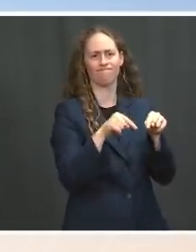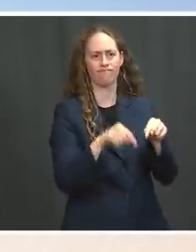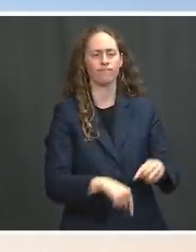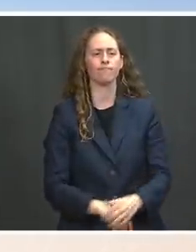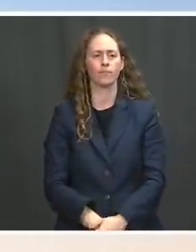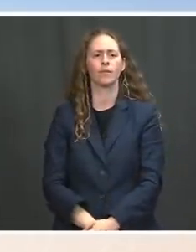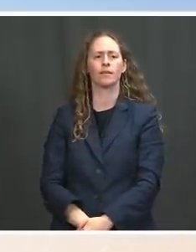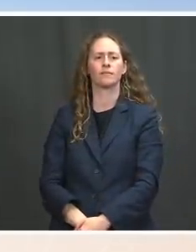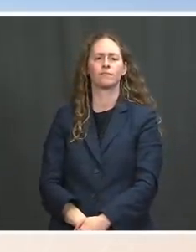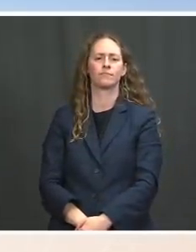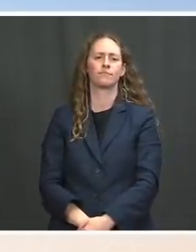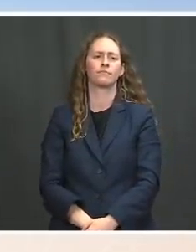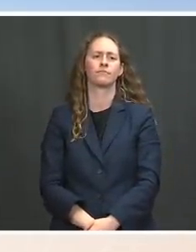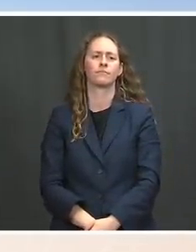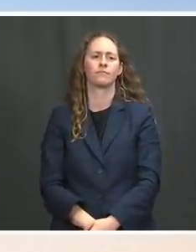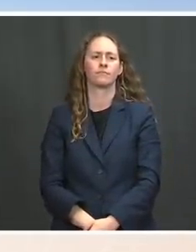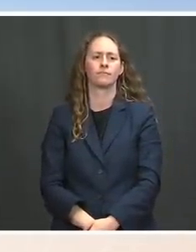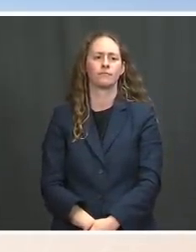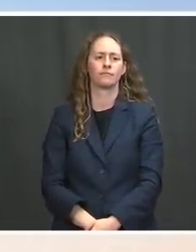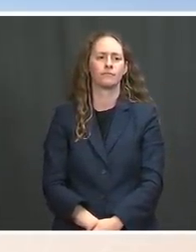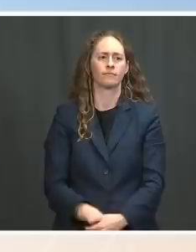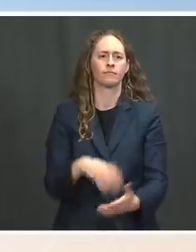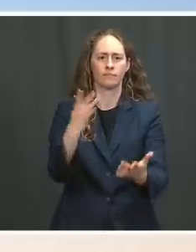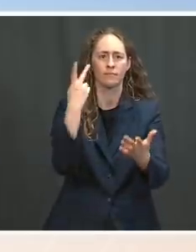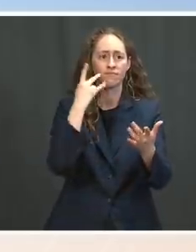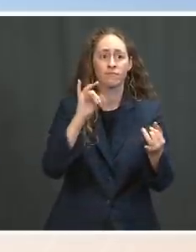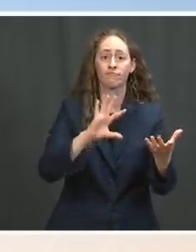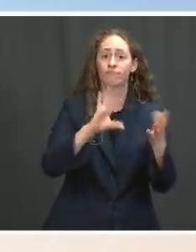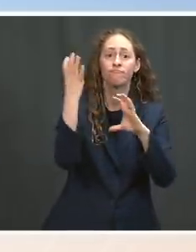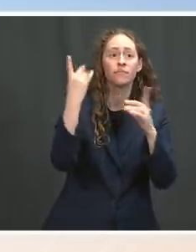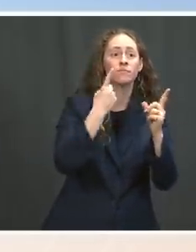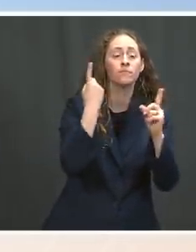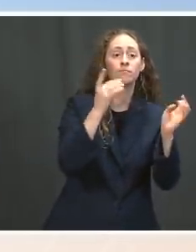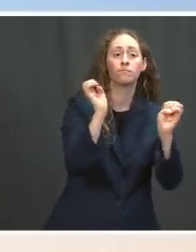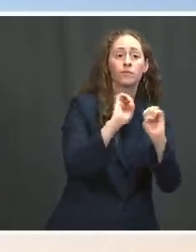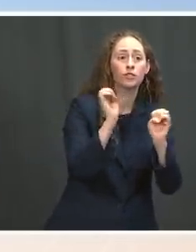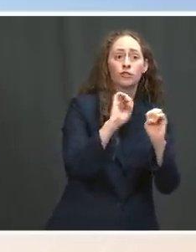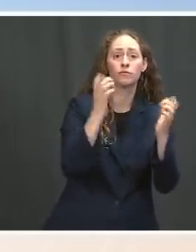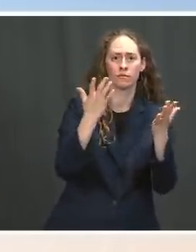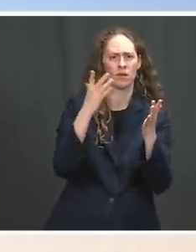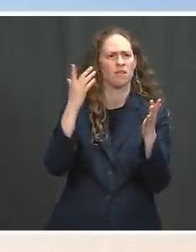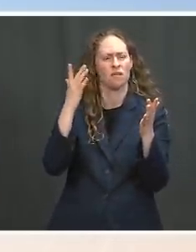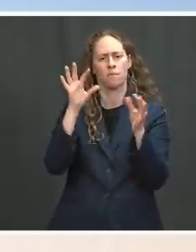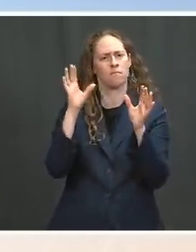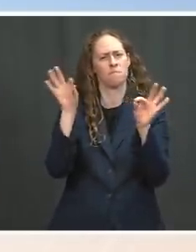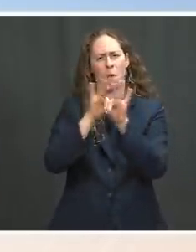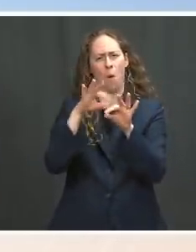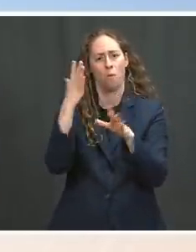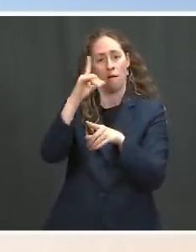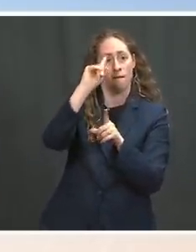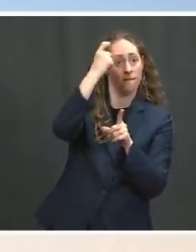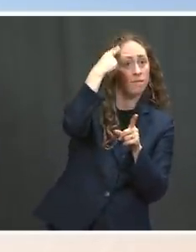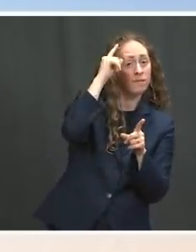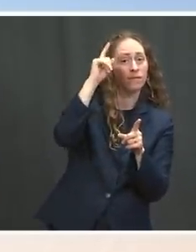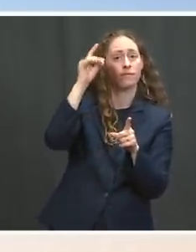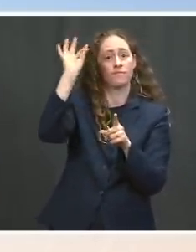This interagency effort is the linchpin to a swift and coordinated response. And with that, I'll turn it over to Jen.